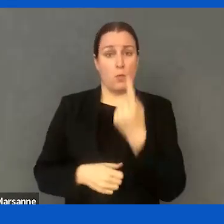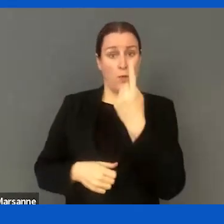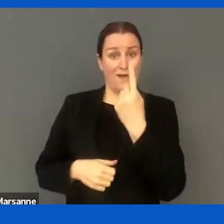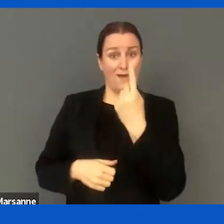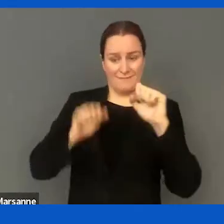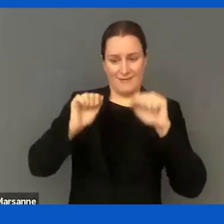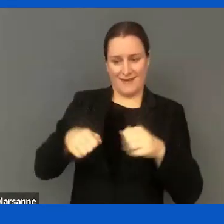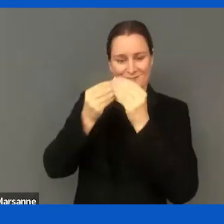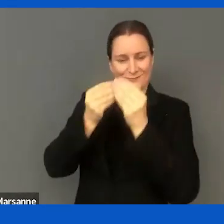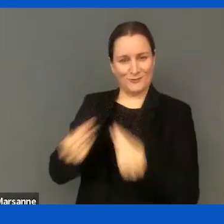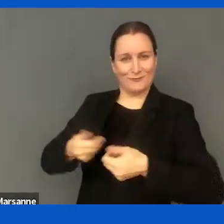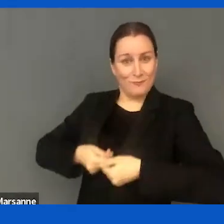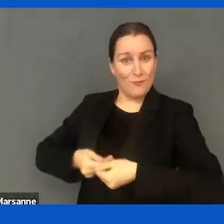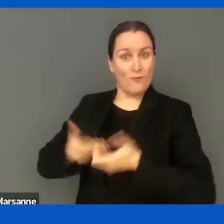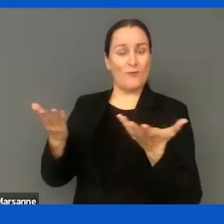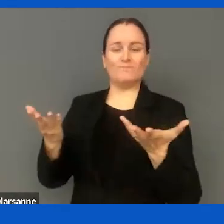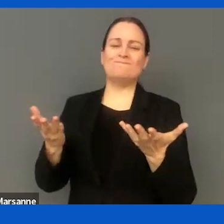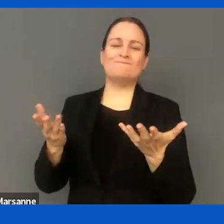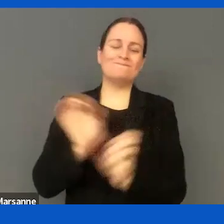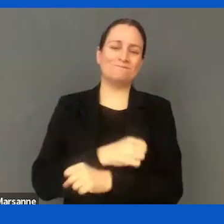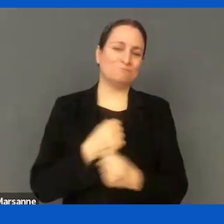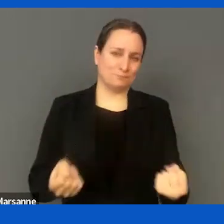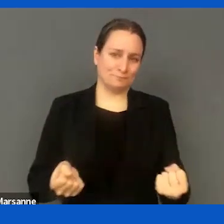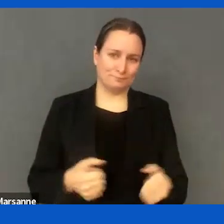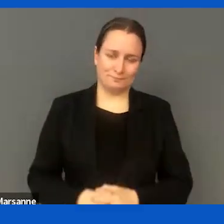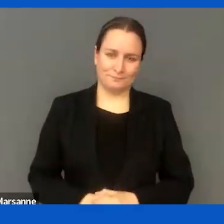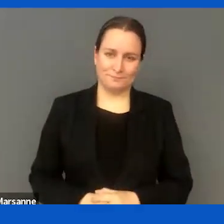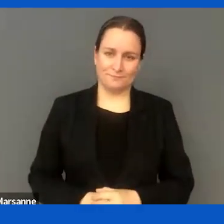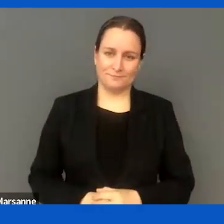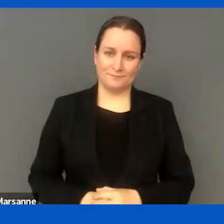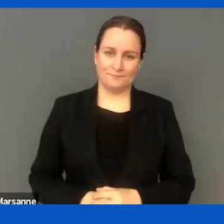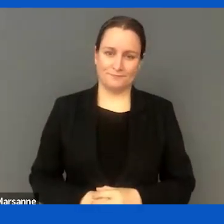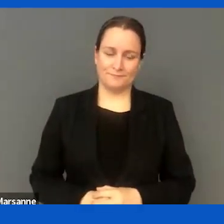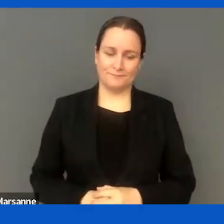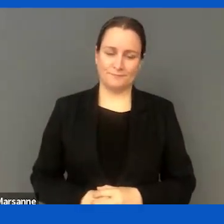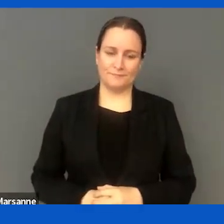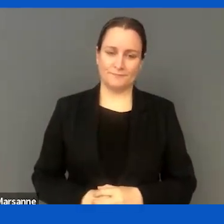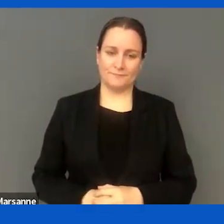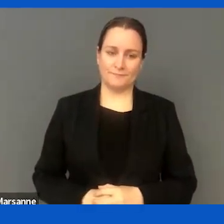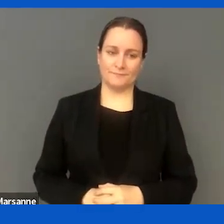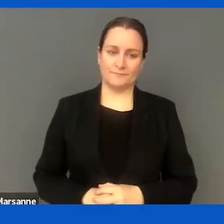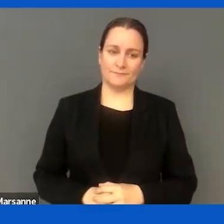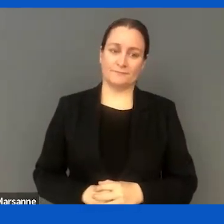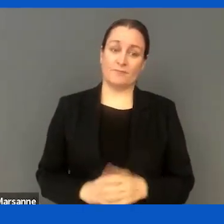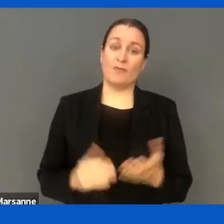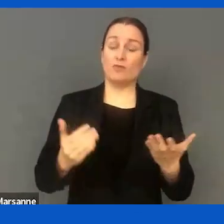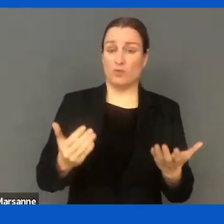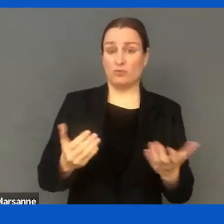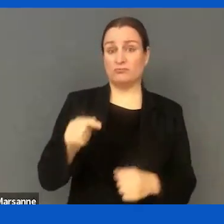this is another topic that goes against the choosing of the accessibility overlay.